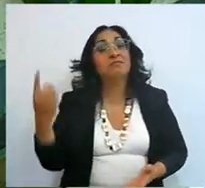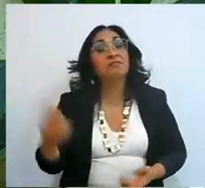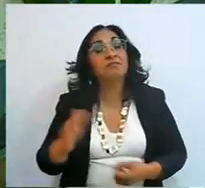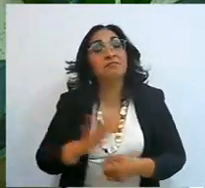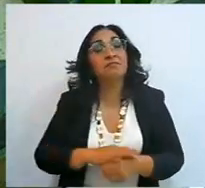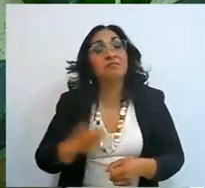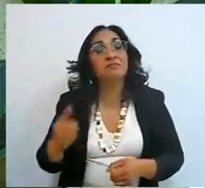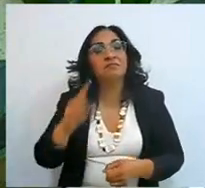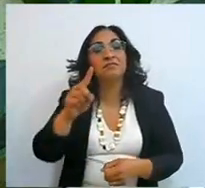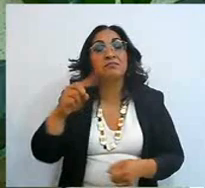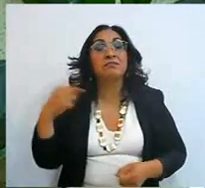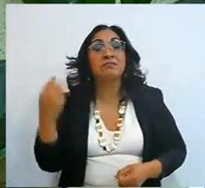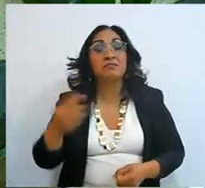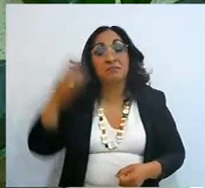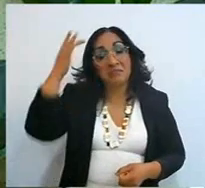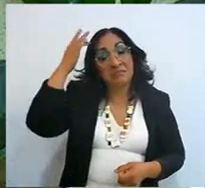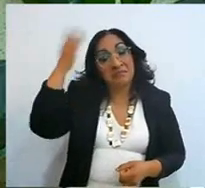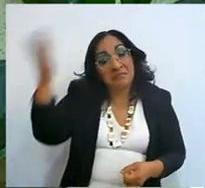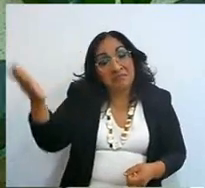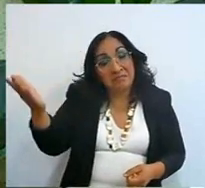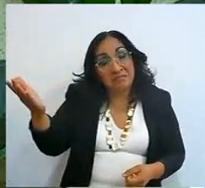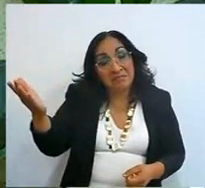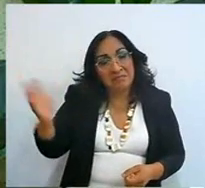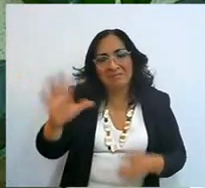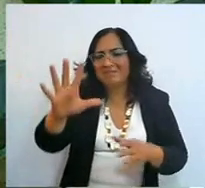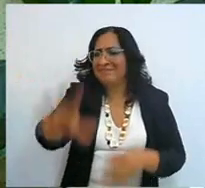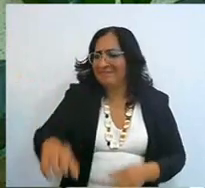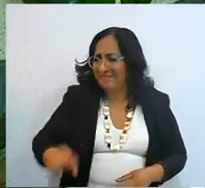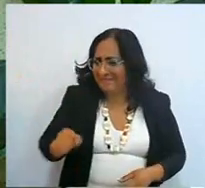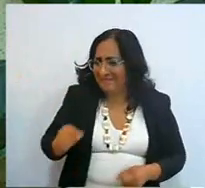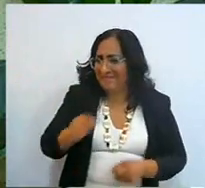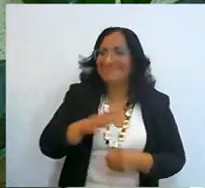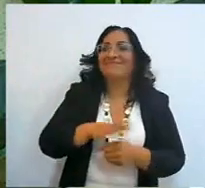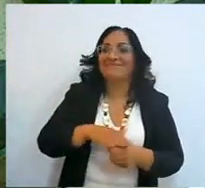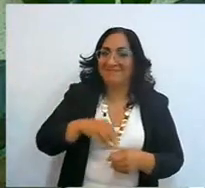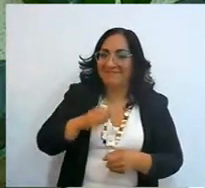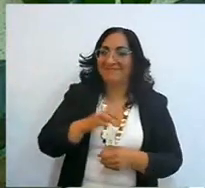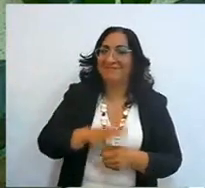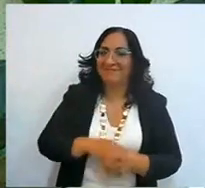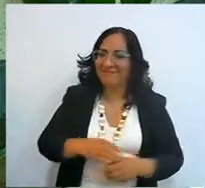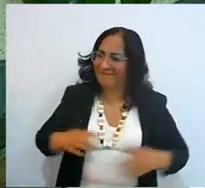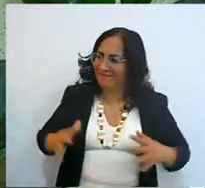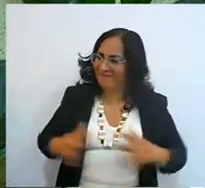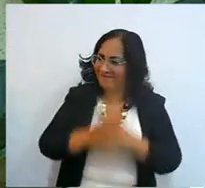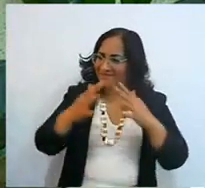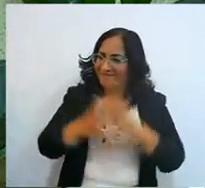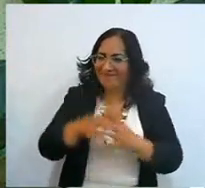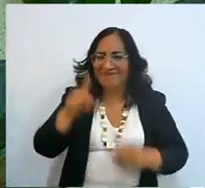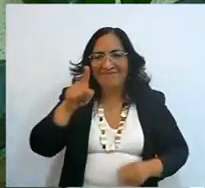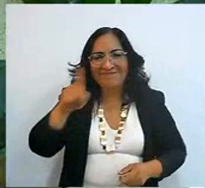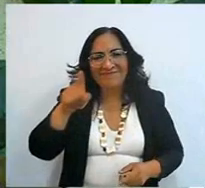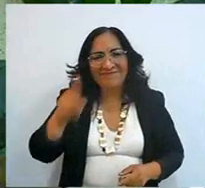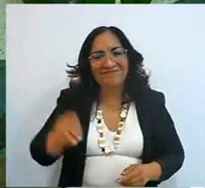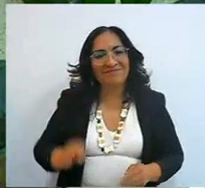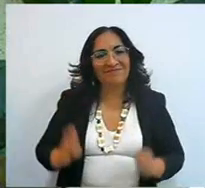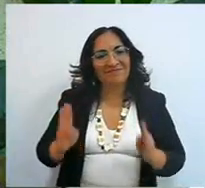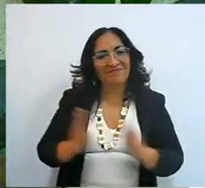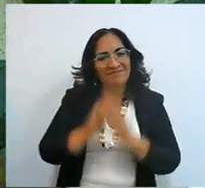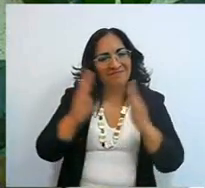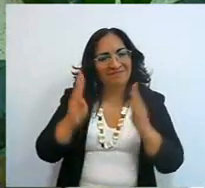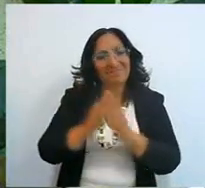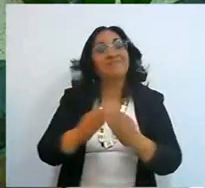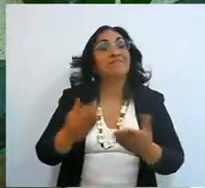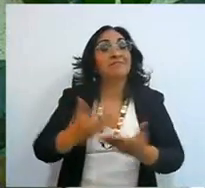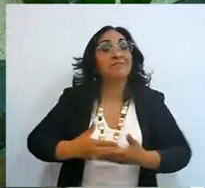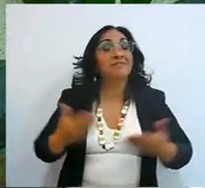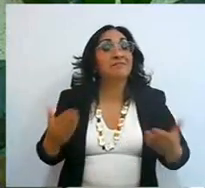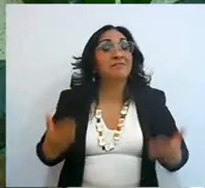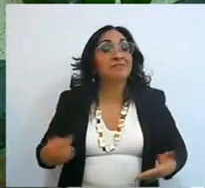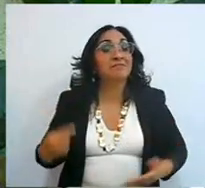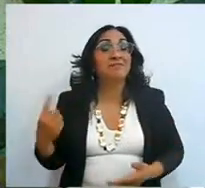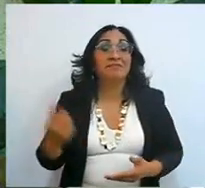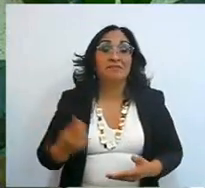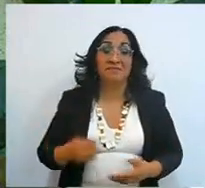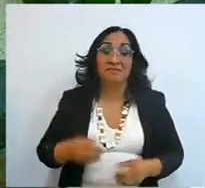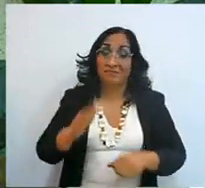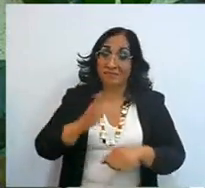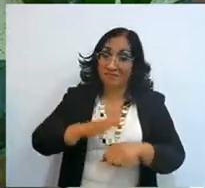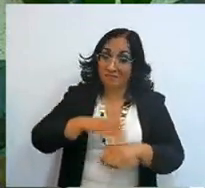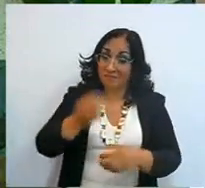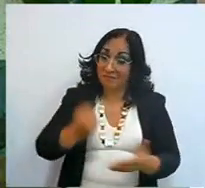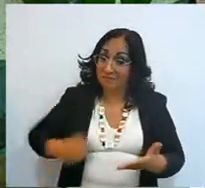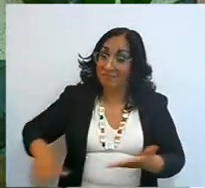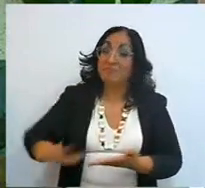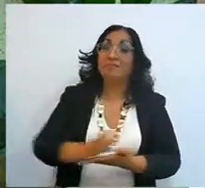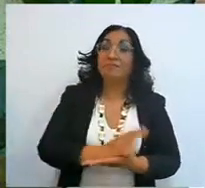it's yours, take it, take it, conquer it, fight your battle, the battle today is more than victorious, and another one is coming,